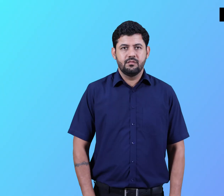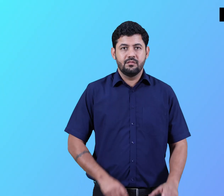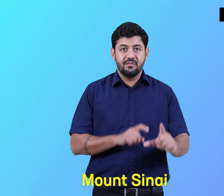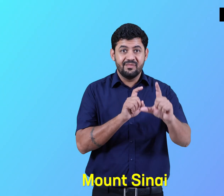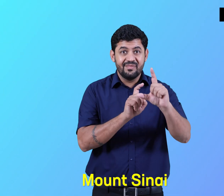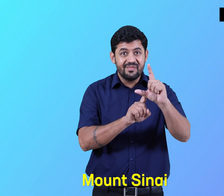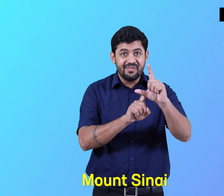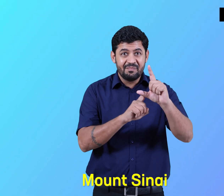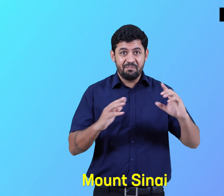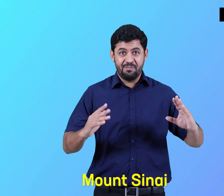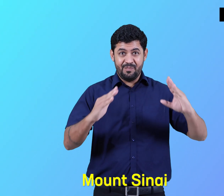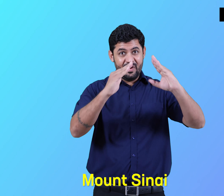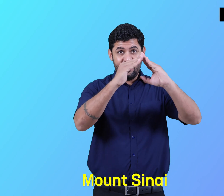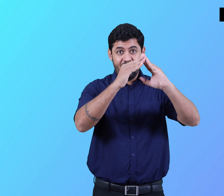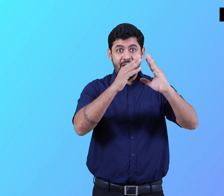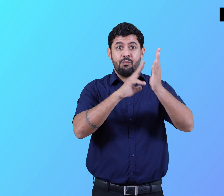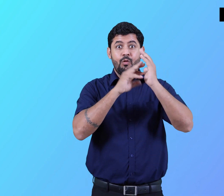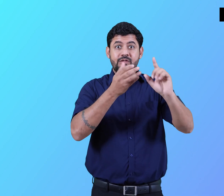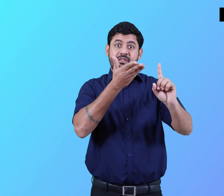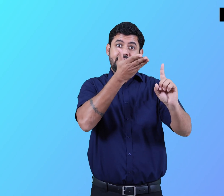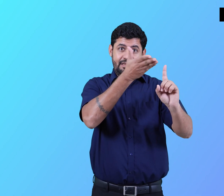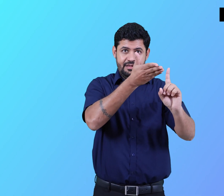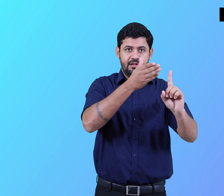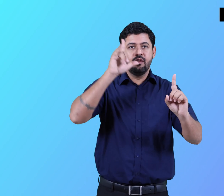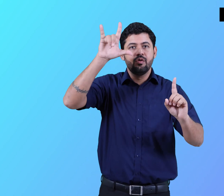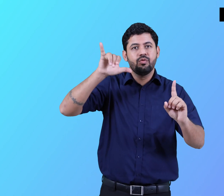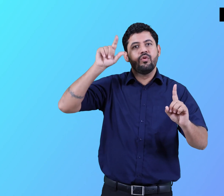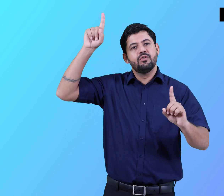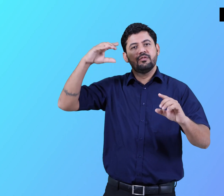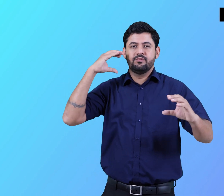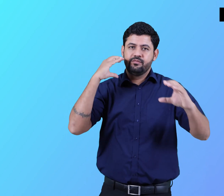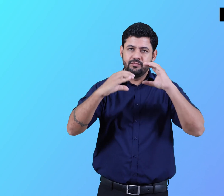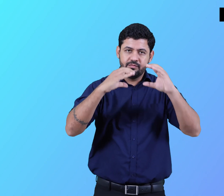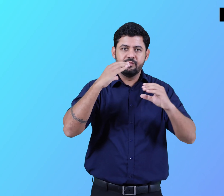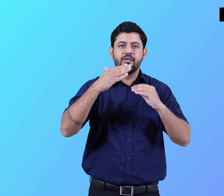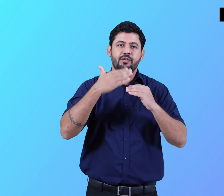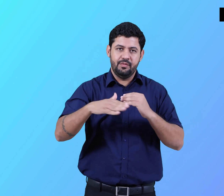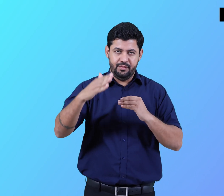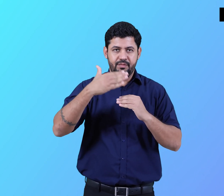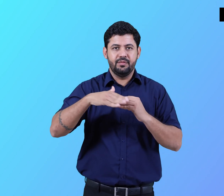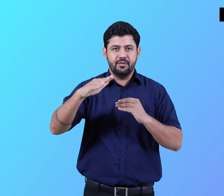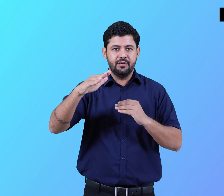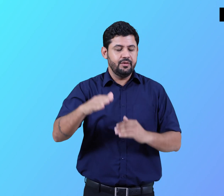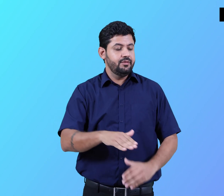The LORD said to Moses at Mount Sinai,